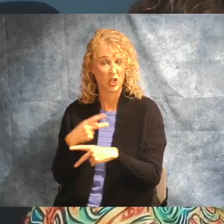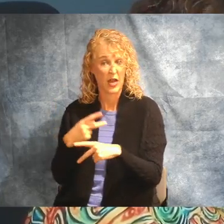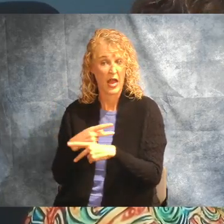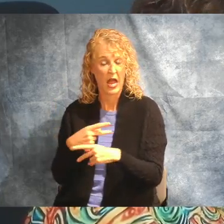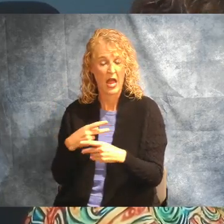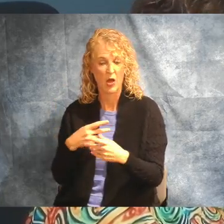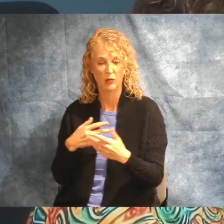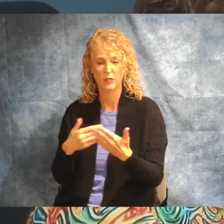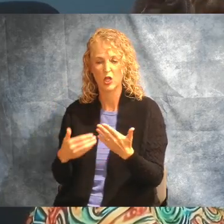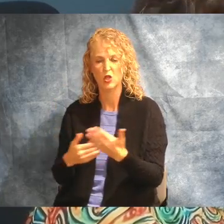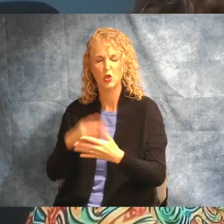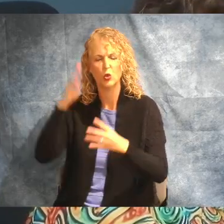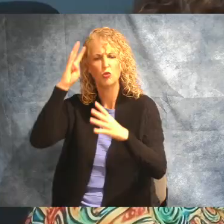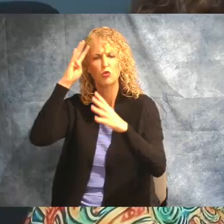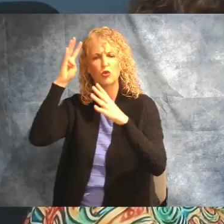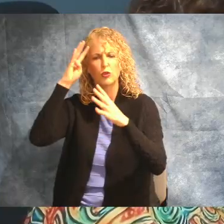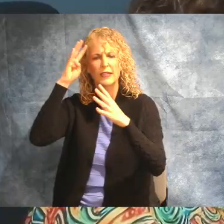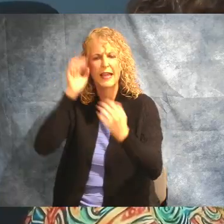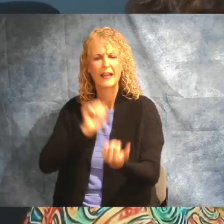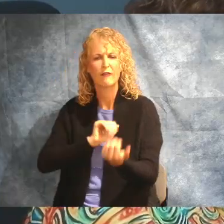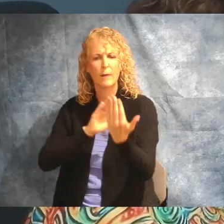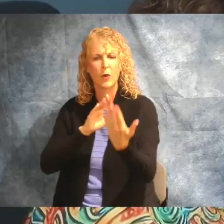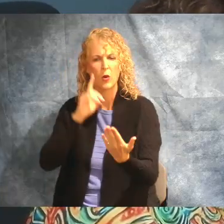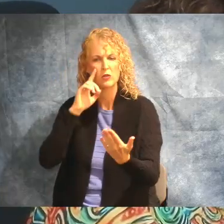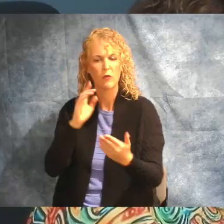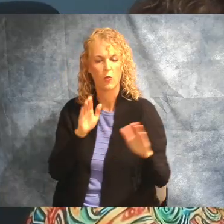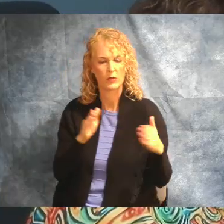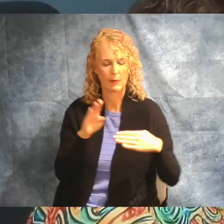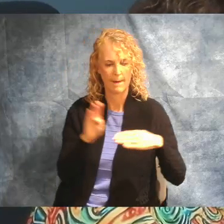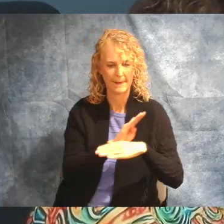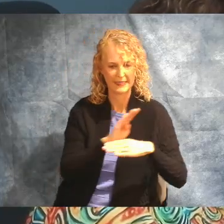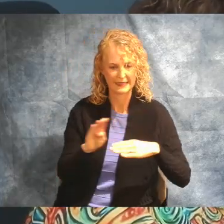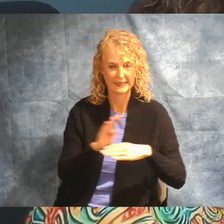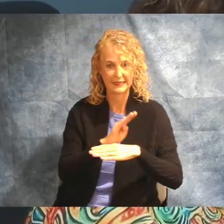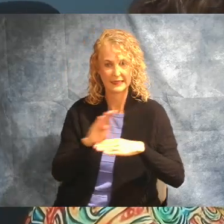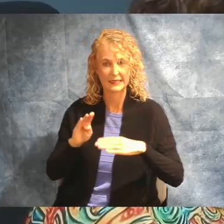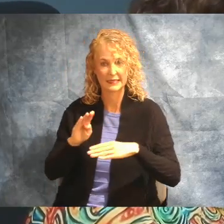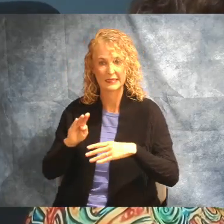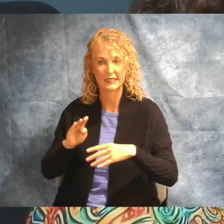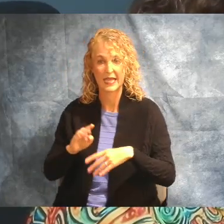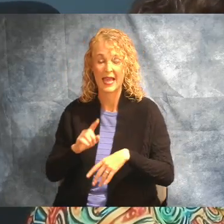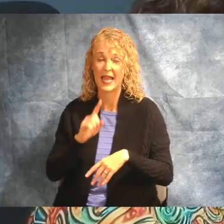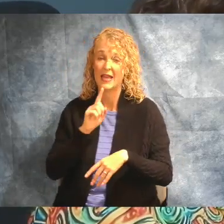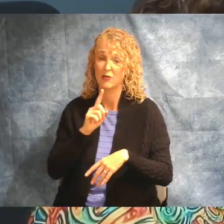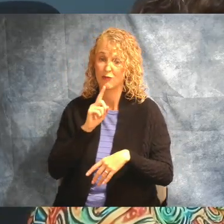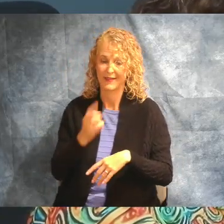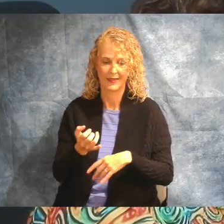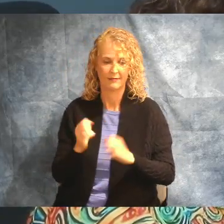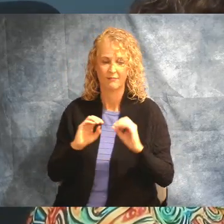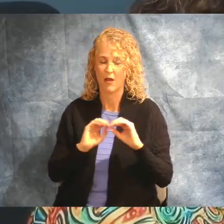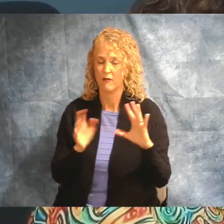to still help small businesses and I think at a time when they critically still need it and so